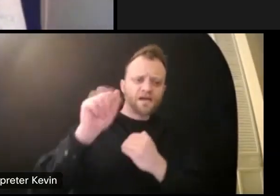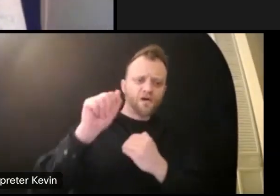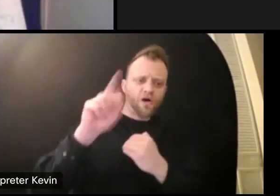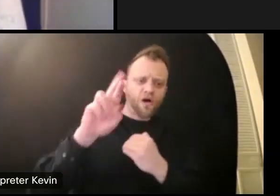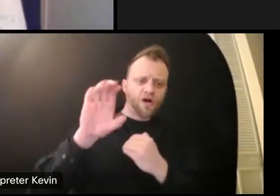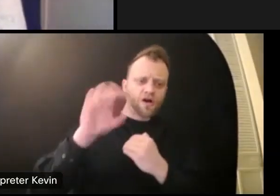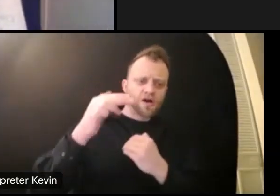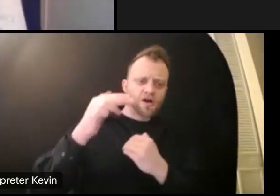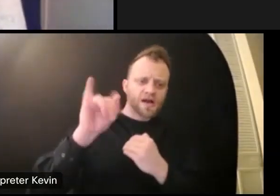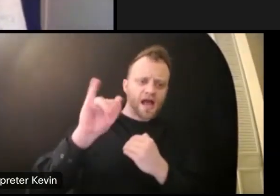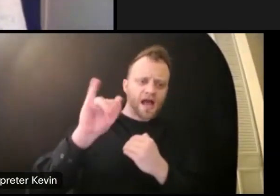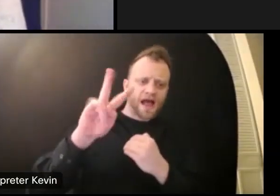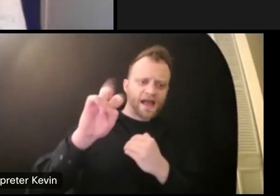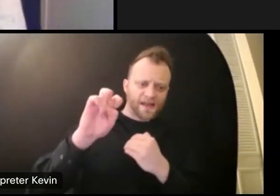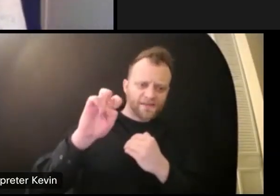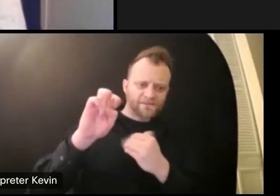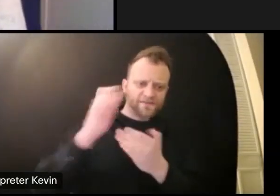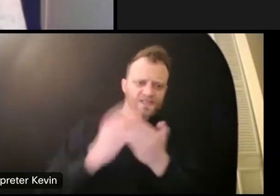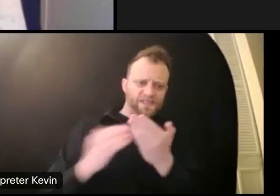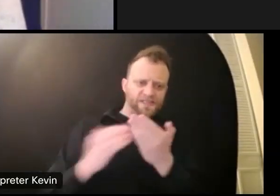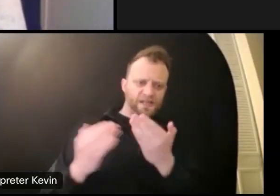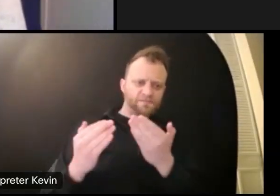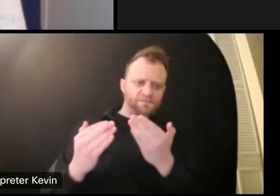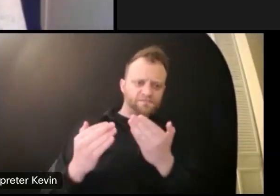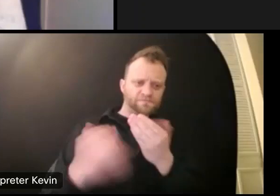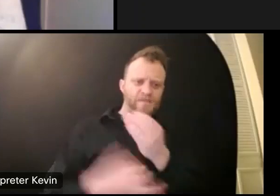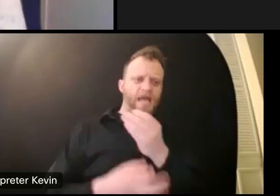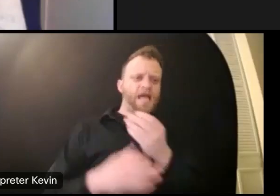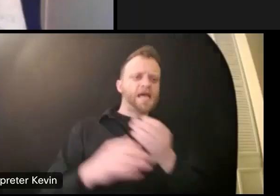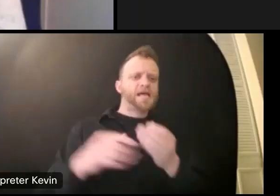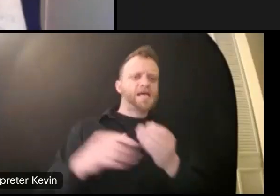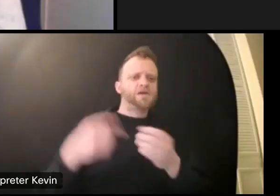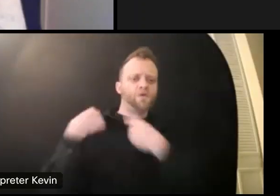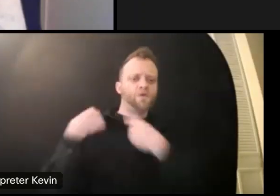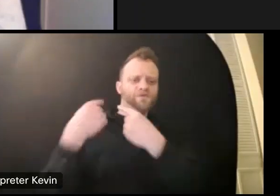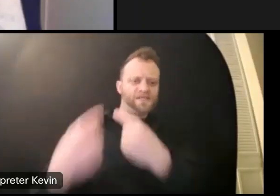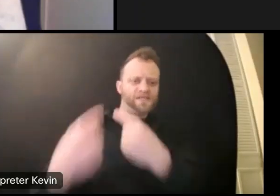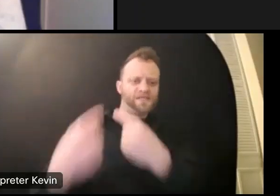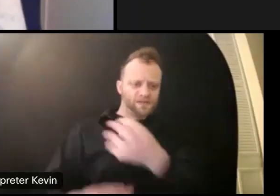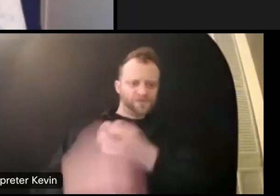been kind of broken up so that we can go into them and try and find previous conversations that might